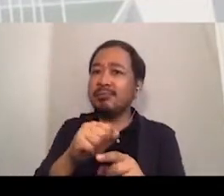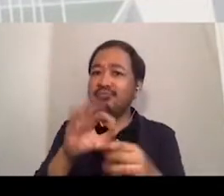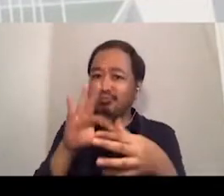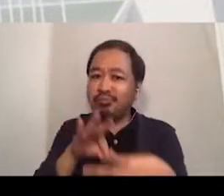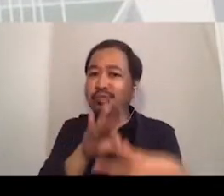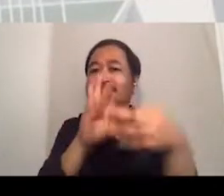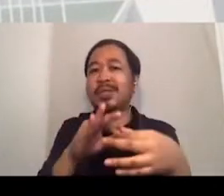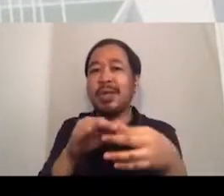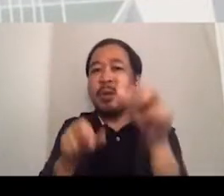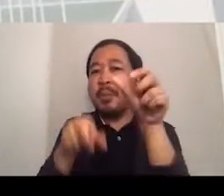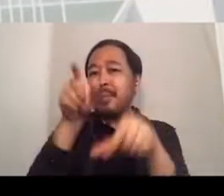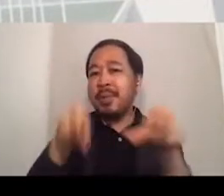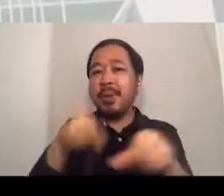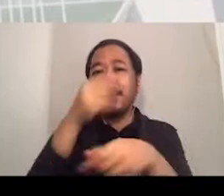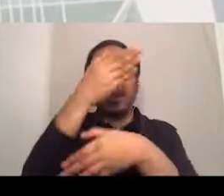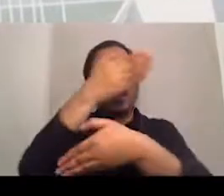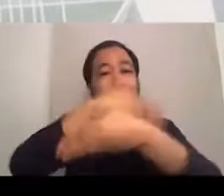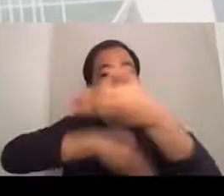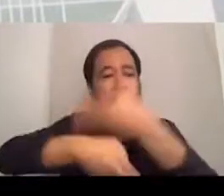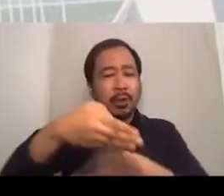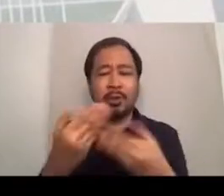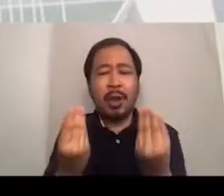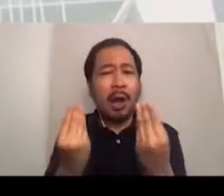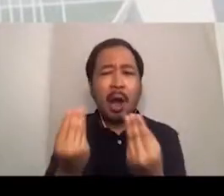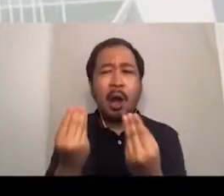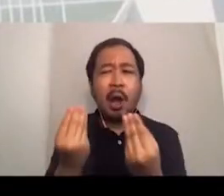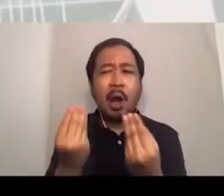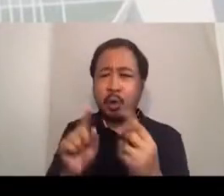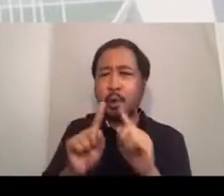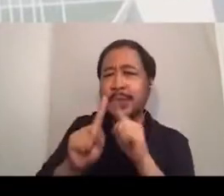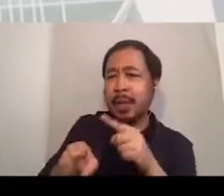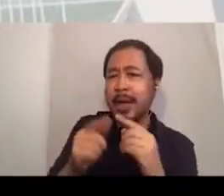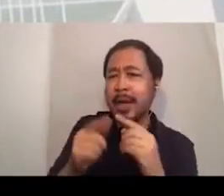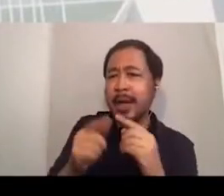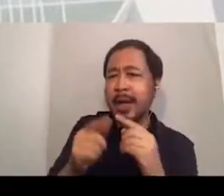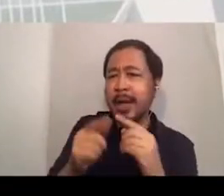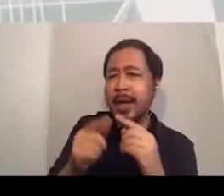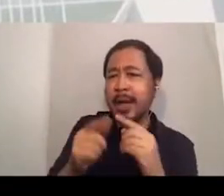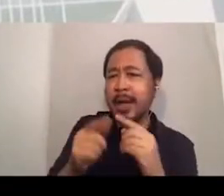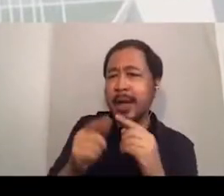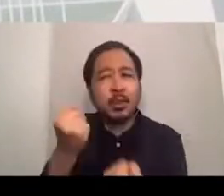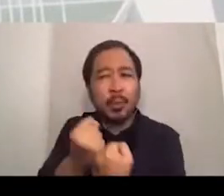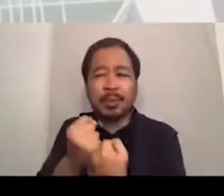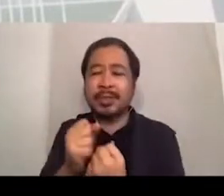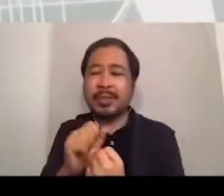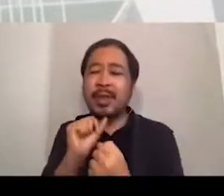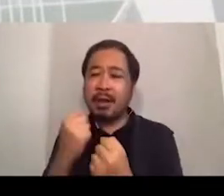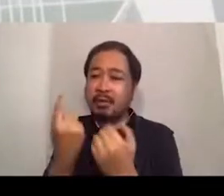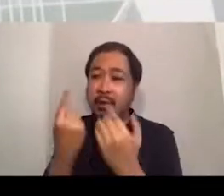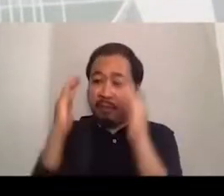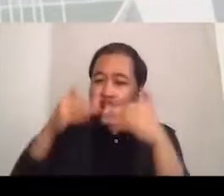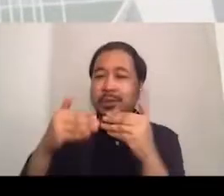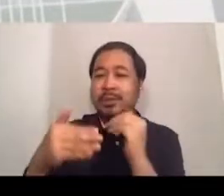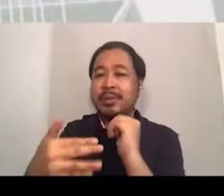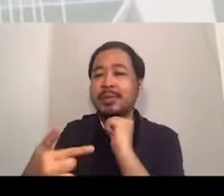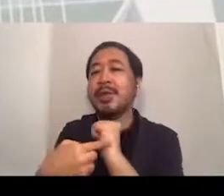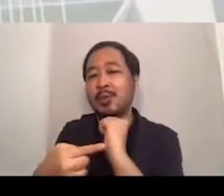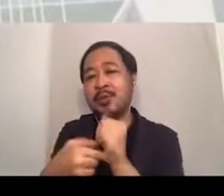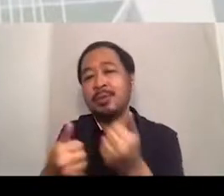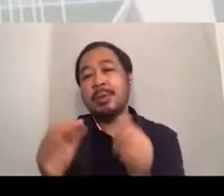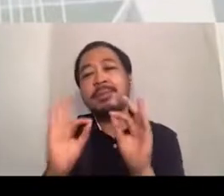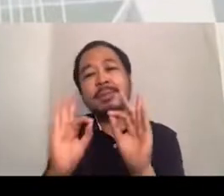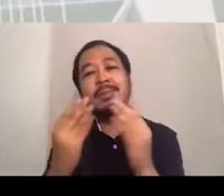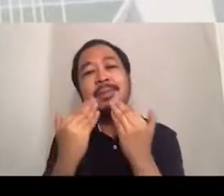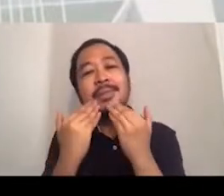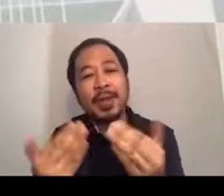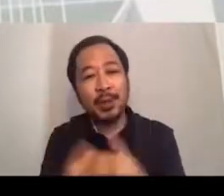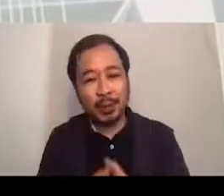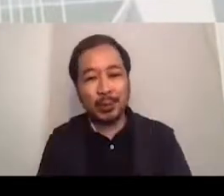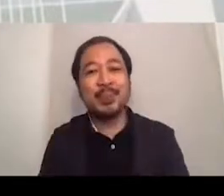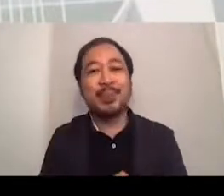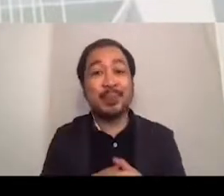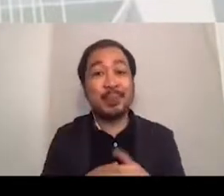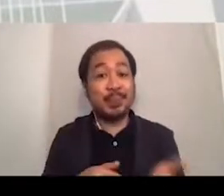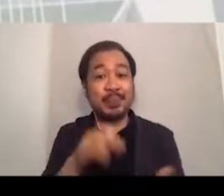Our next speaker, Mr. Nazmul Bari, who is the Director, Centre for Disability in Development of Bangladesh.